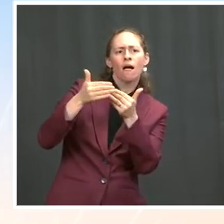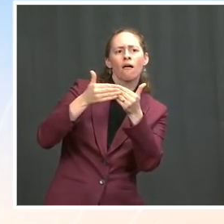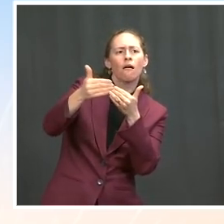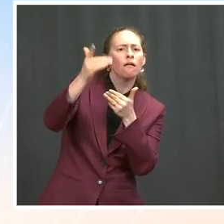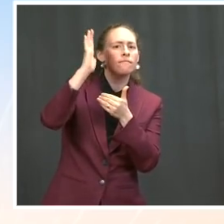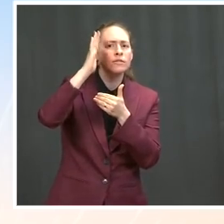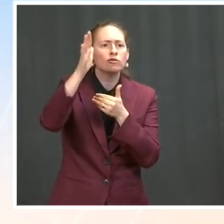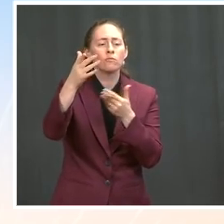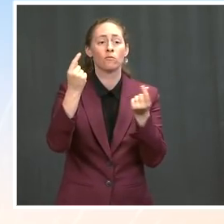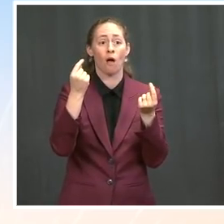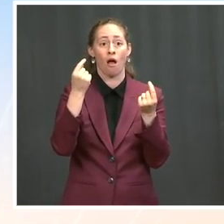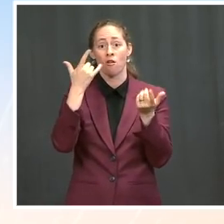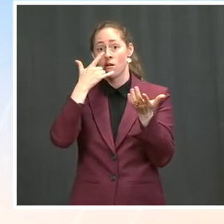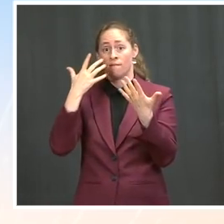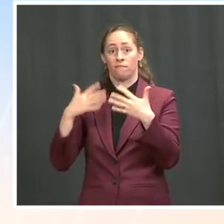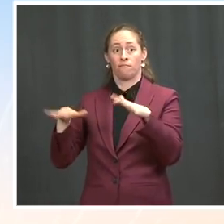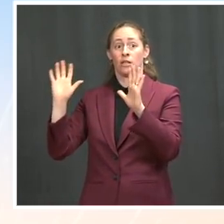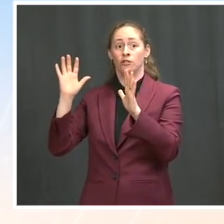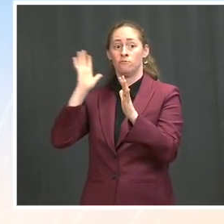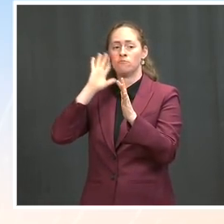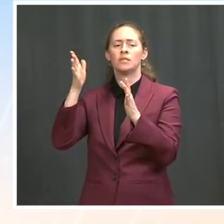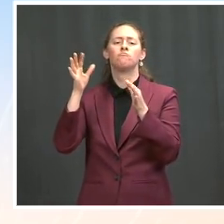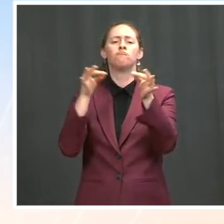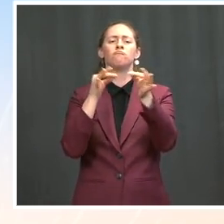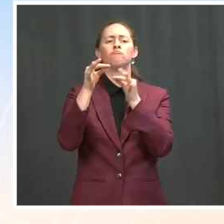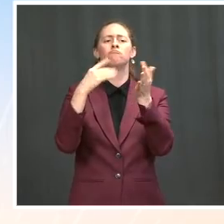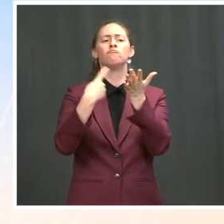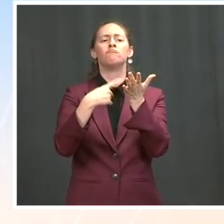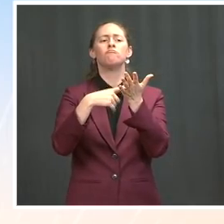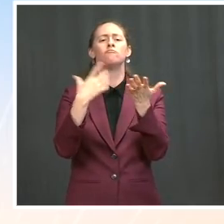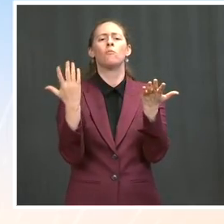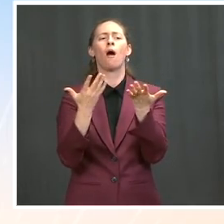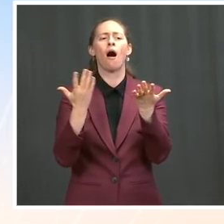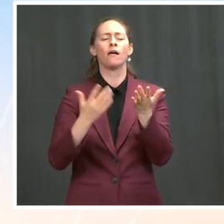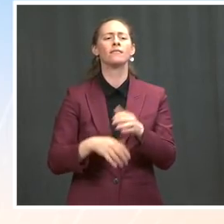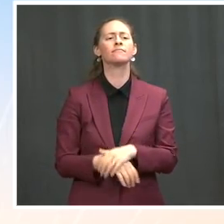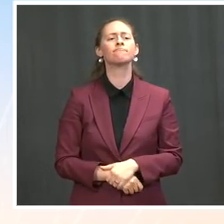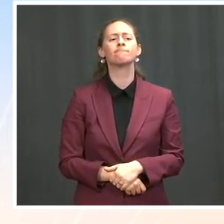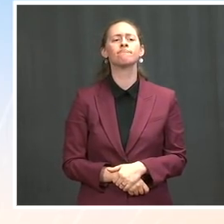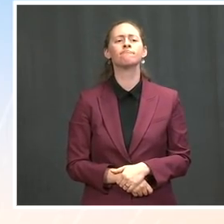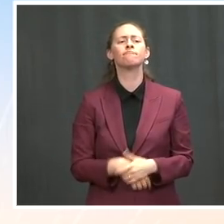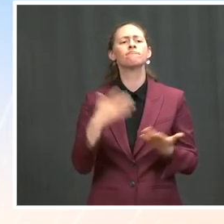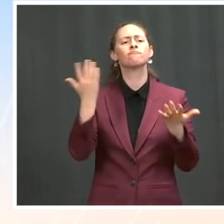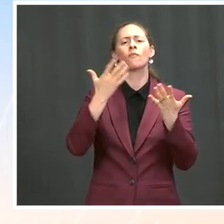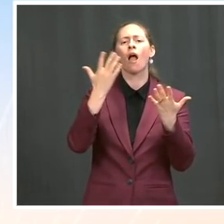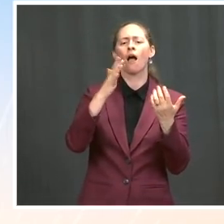of the country's financial institutions, work that they're all doing to promote financial stability,